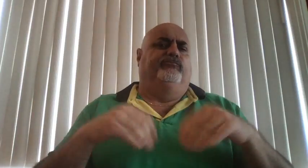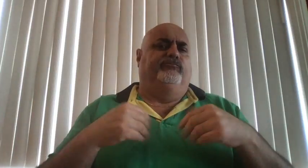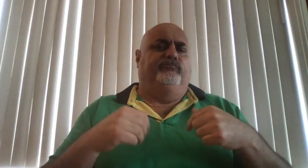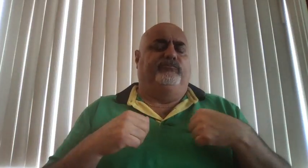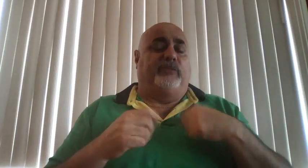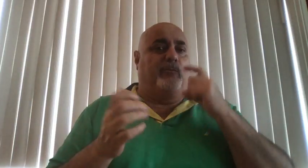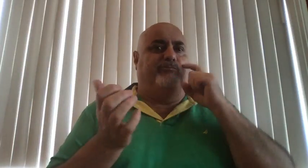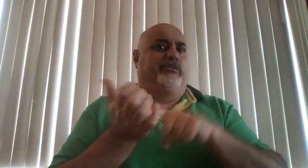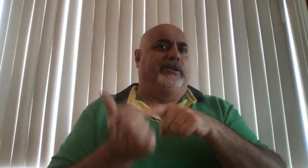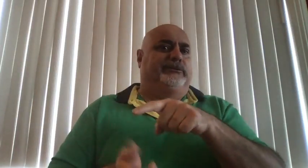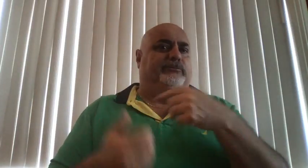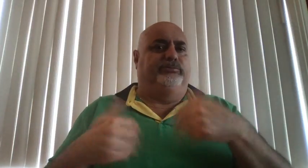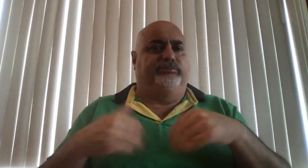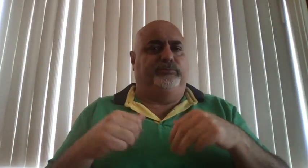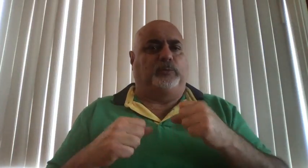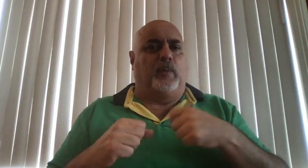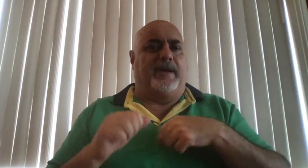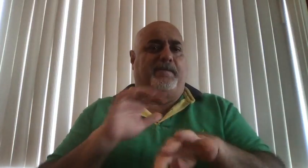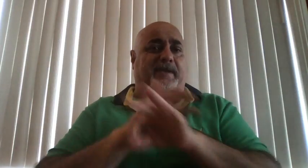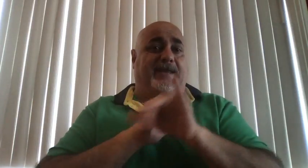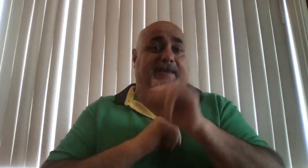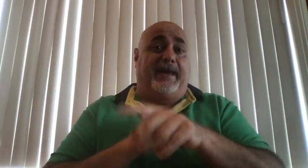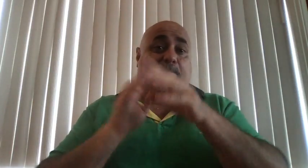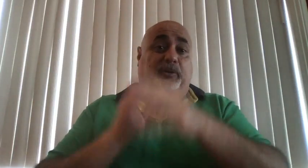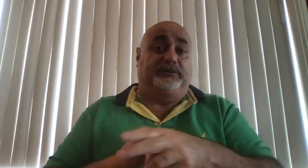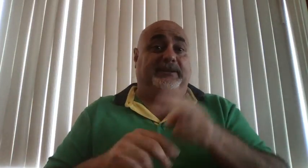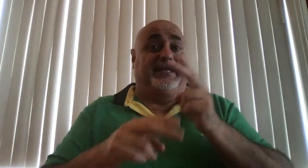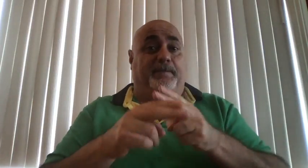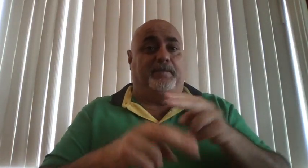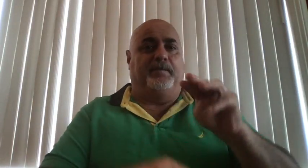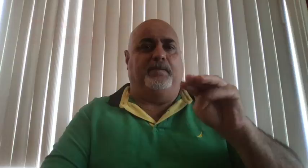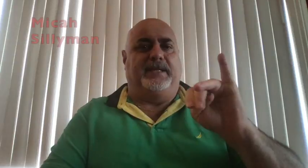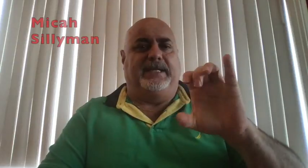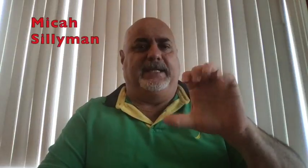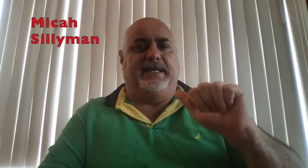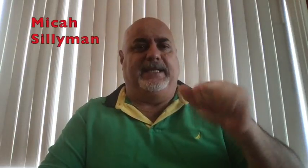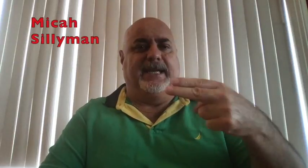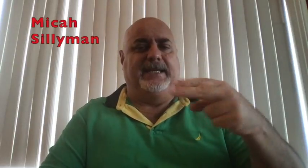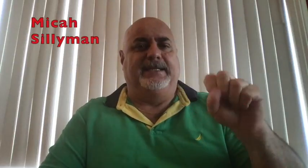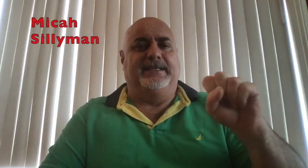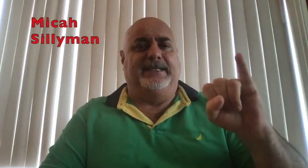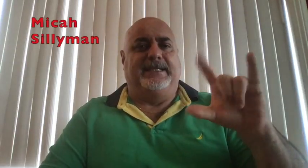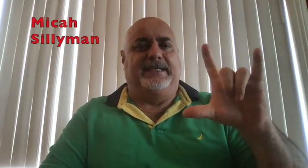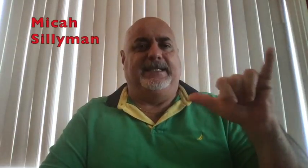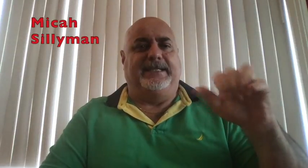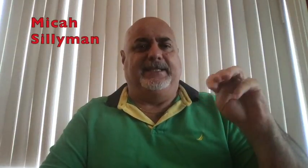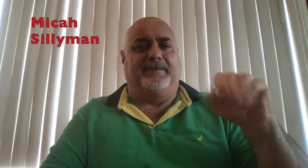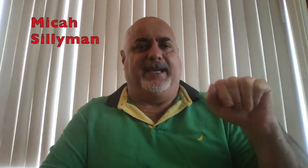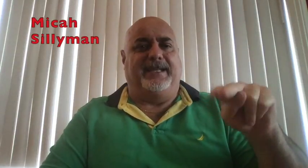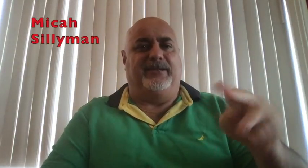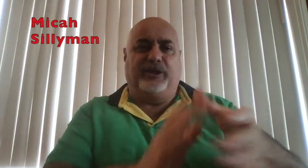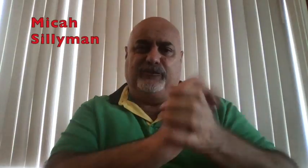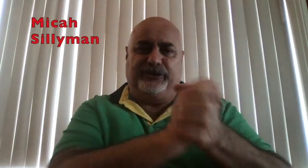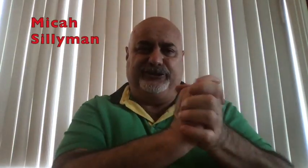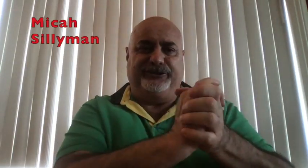And I recognize this student and wanted to select them for this award. Micah Silliman. Great job.